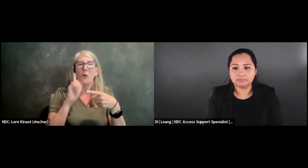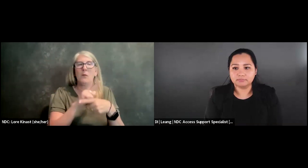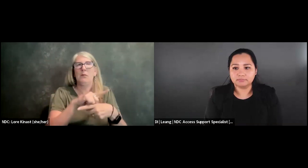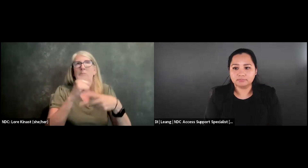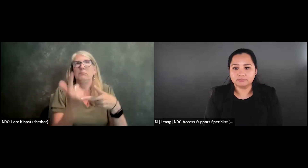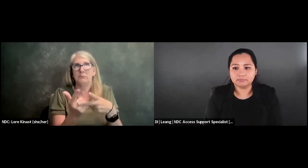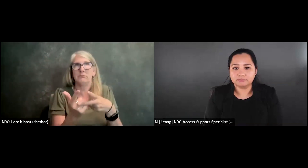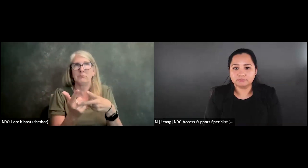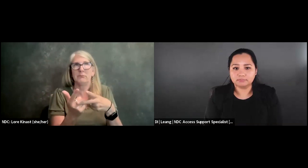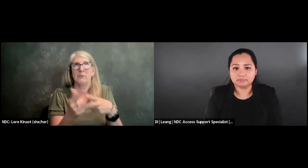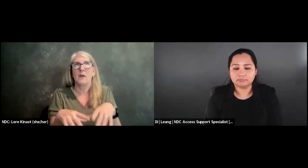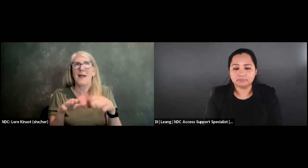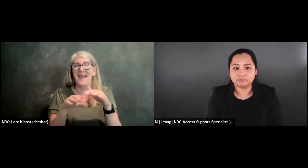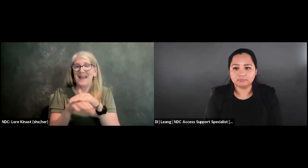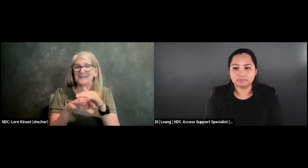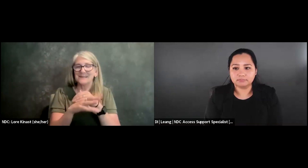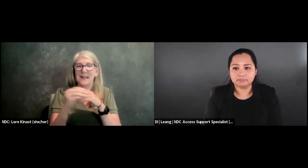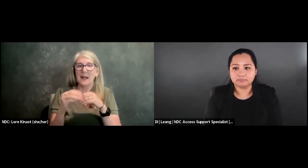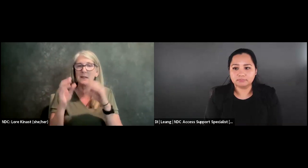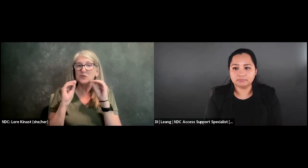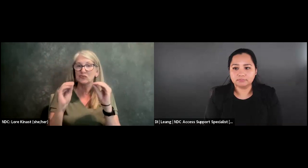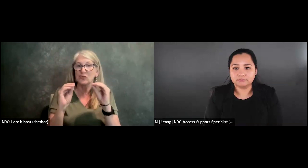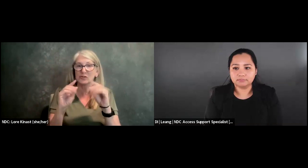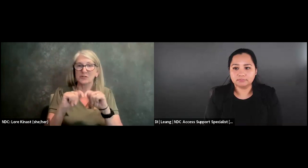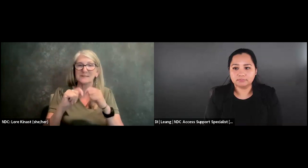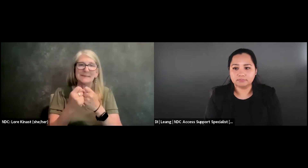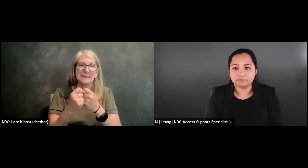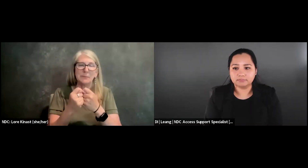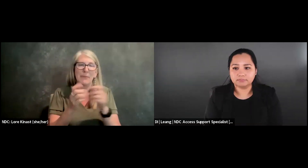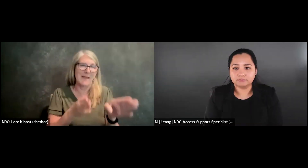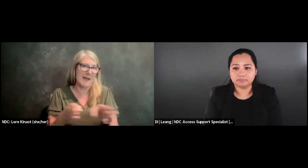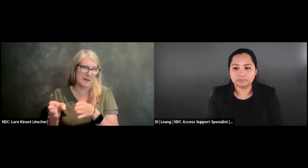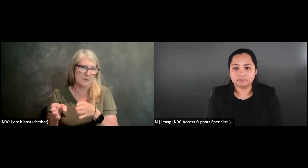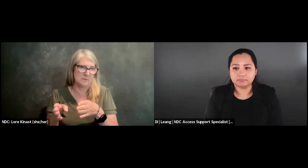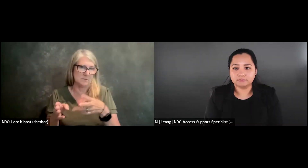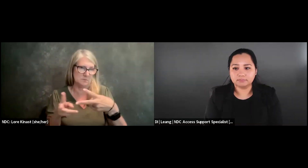And then the second part will be access and instructional plans.